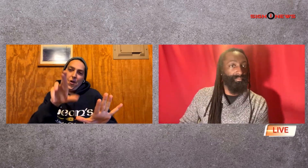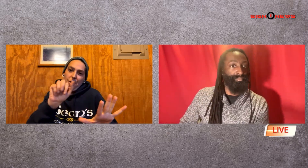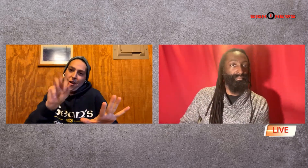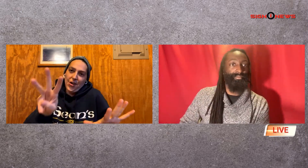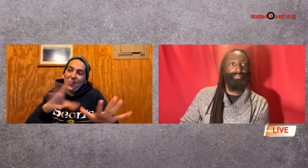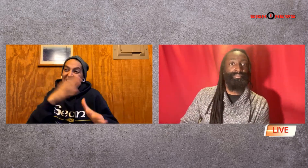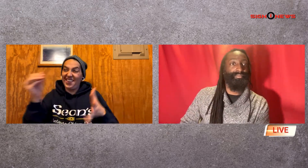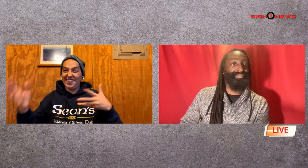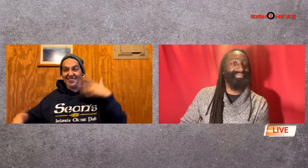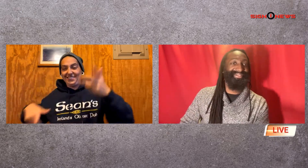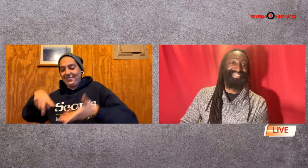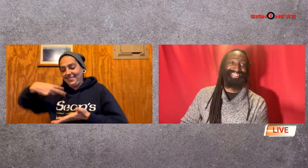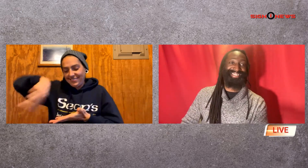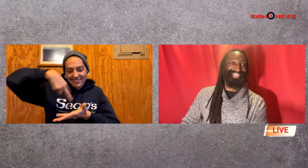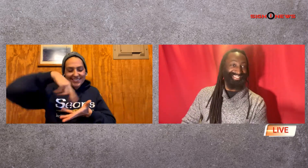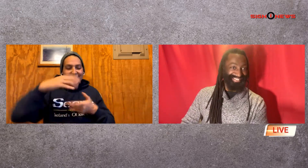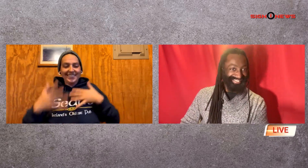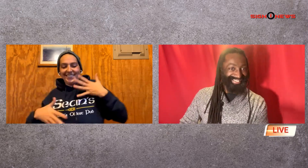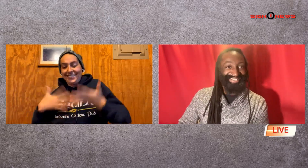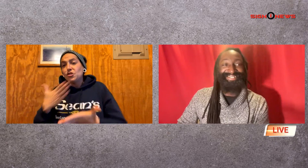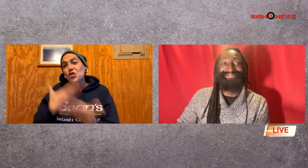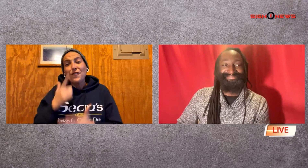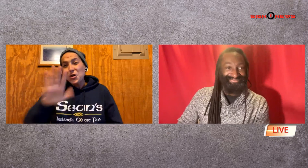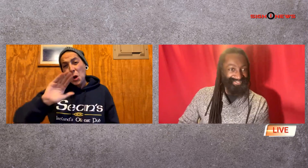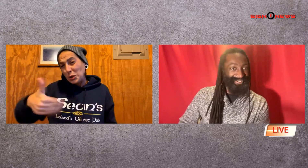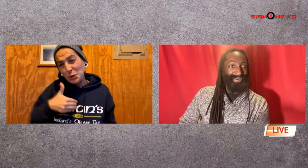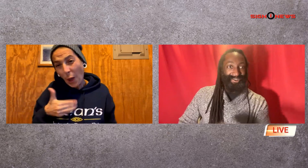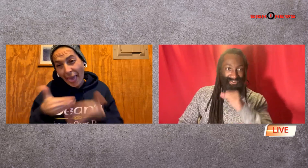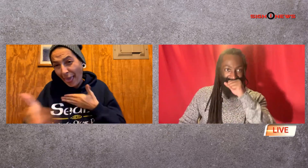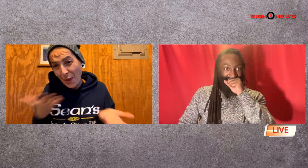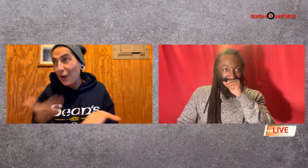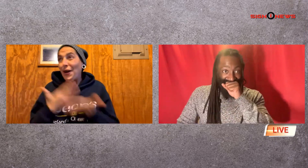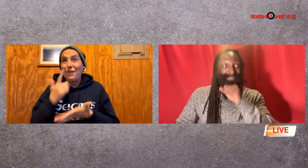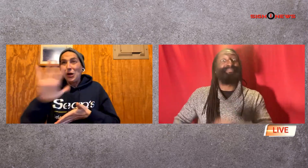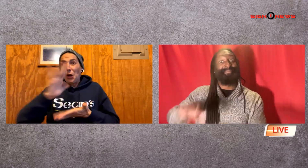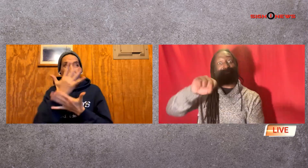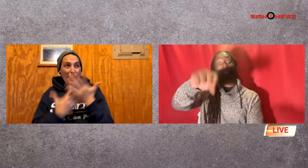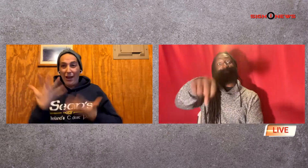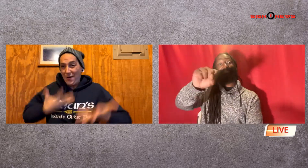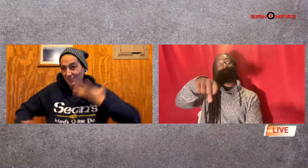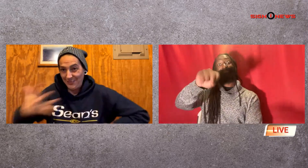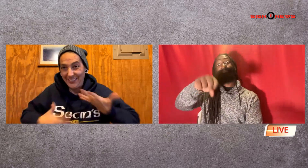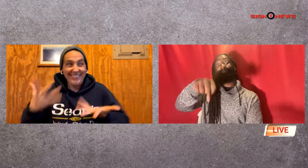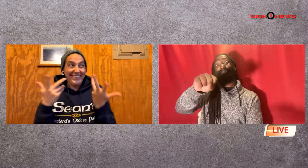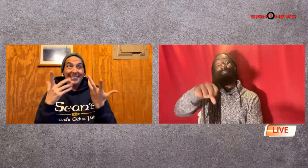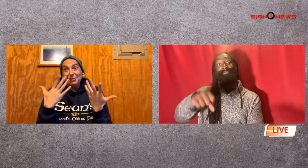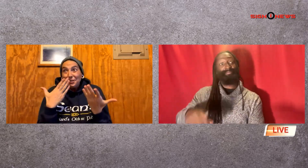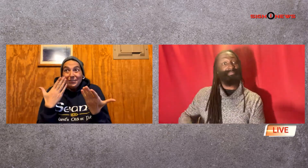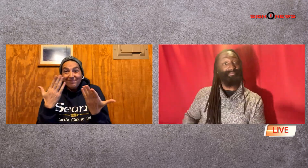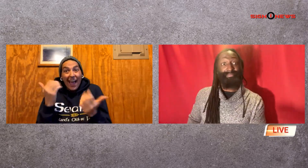and I love that is raw that's good for your soul anyway it's good for your blood circulation